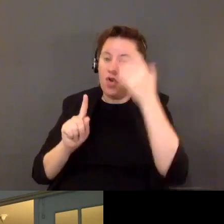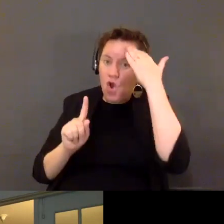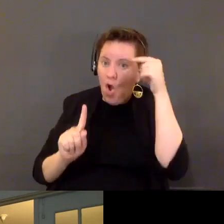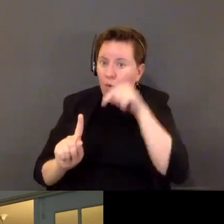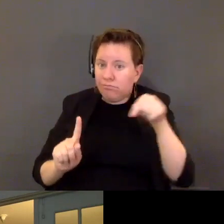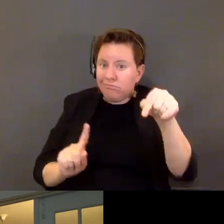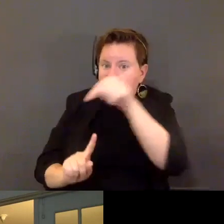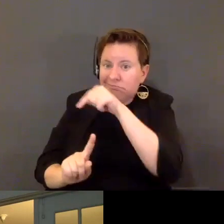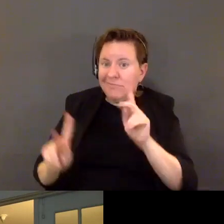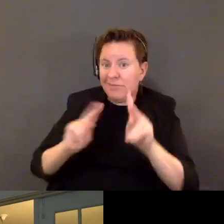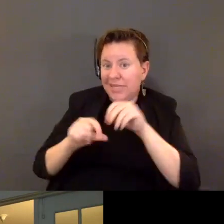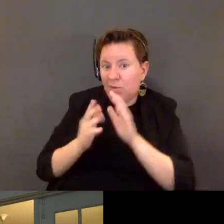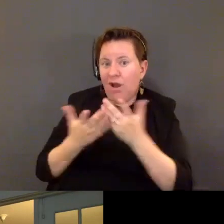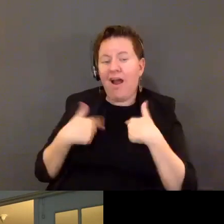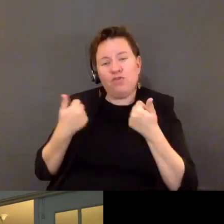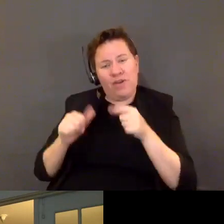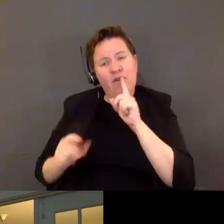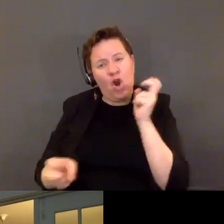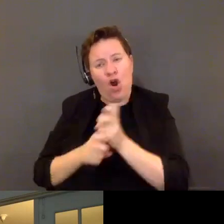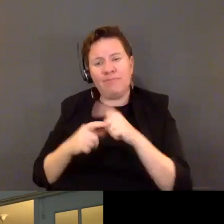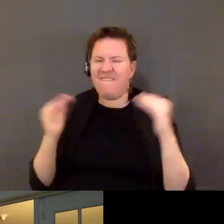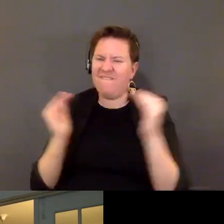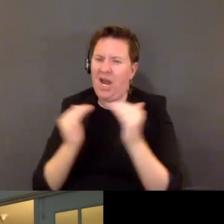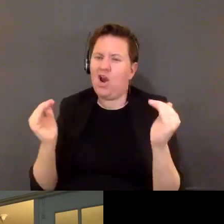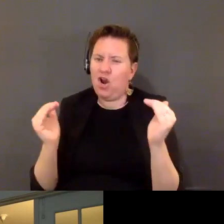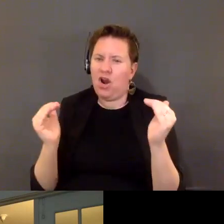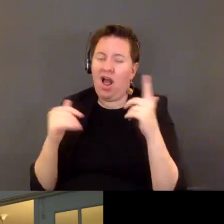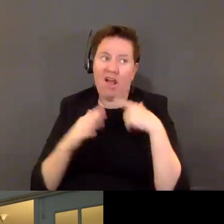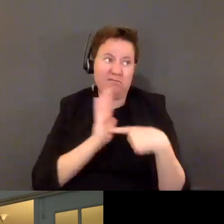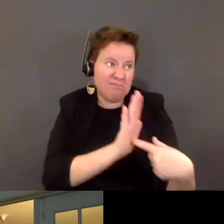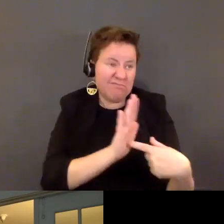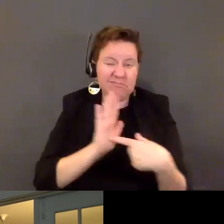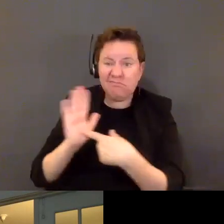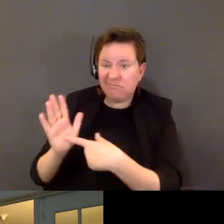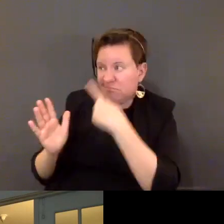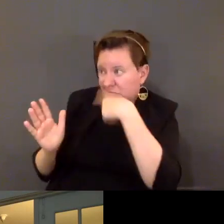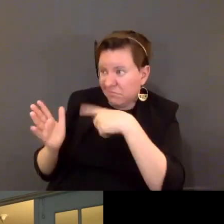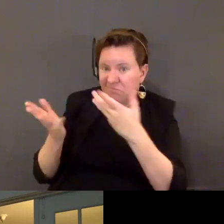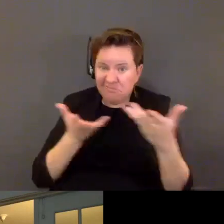i have really tried very hard to be fair i have run it past almost everyone and um